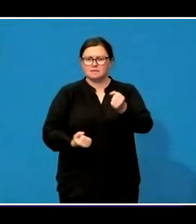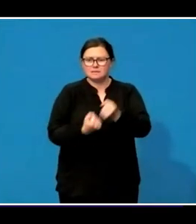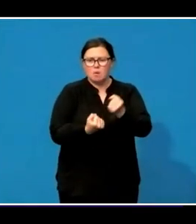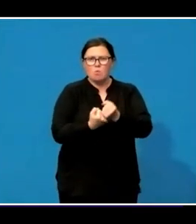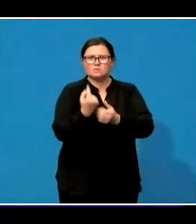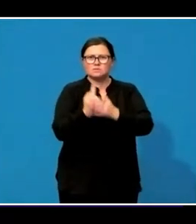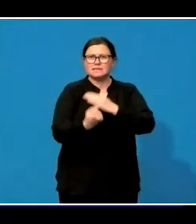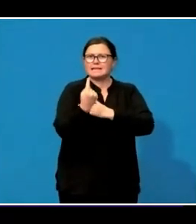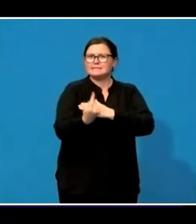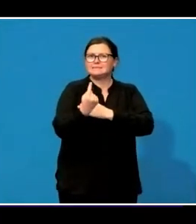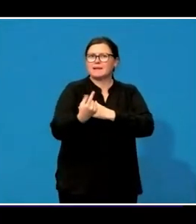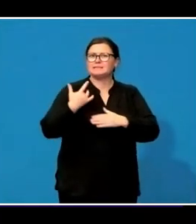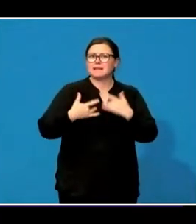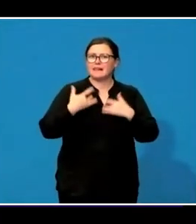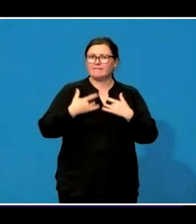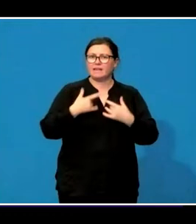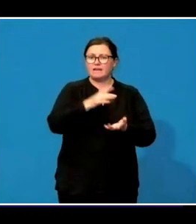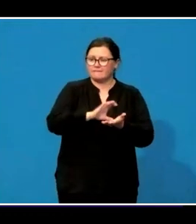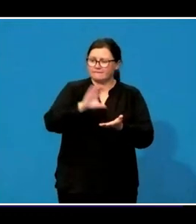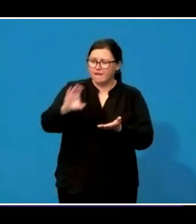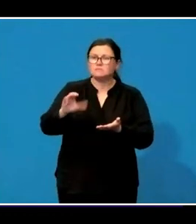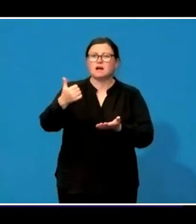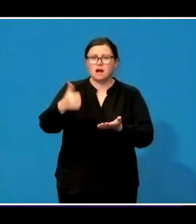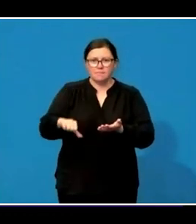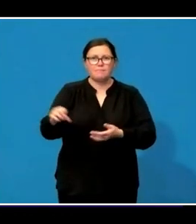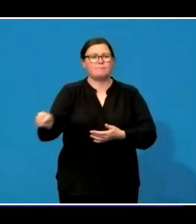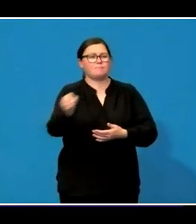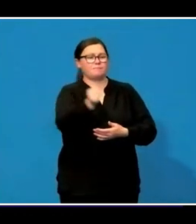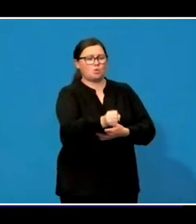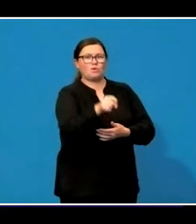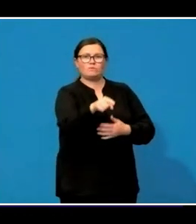And he was moved into that house, and he was being supported and being supported to access